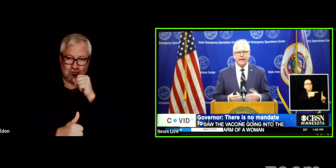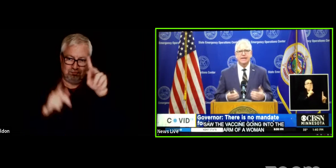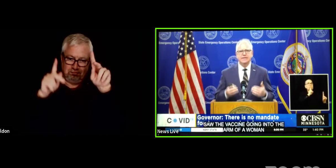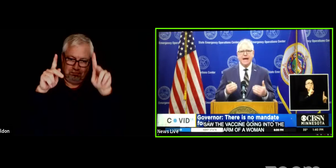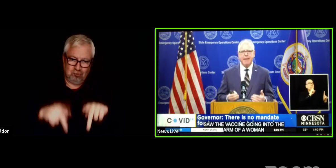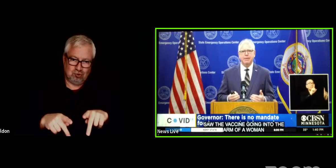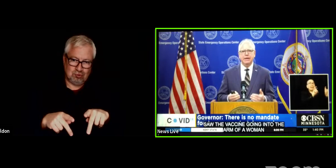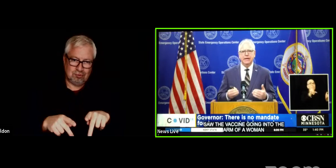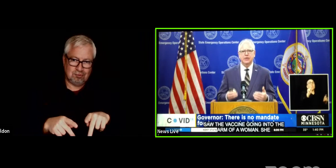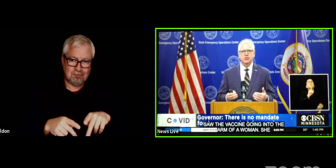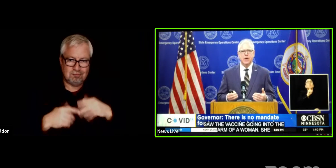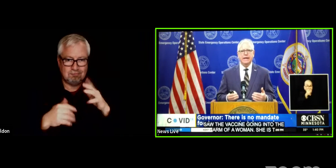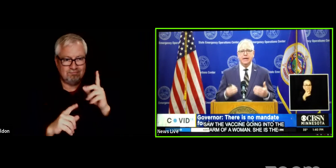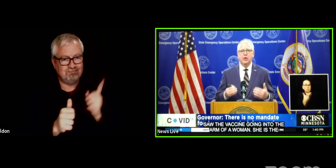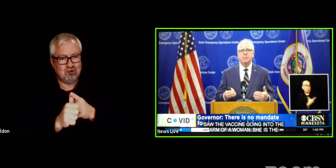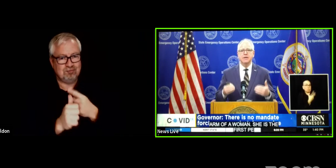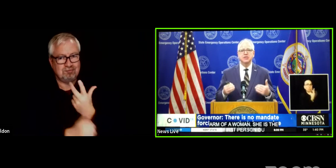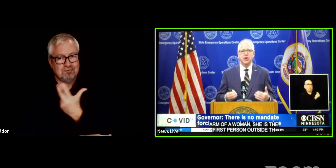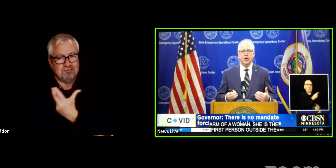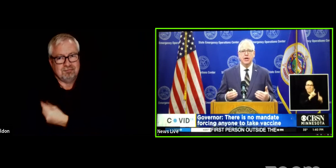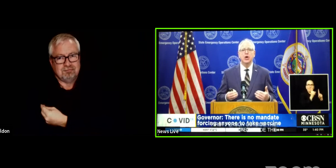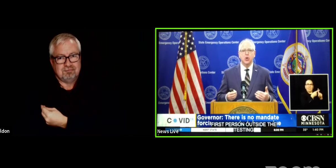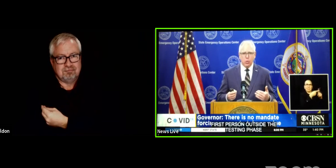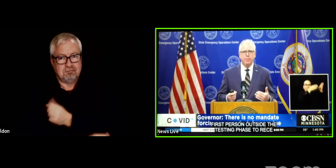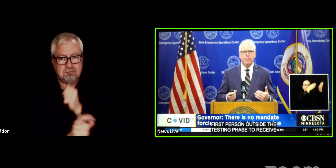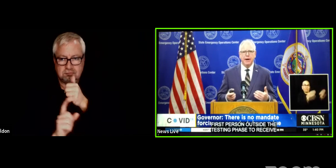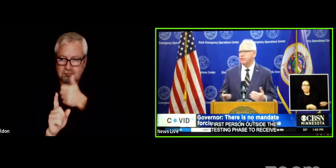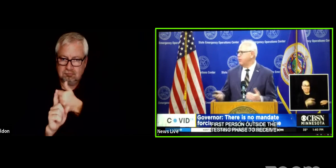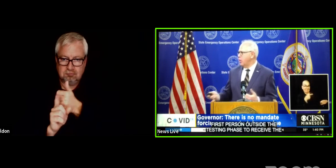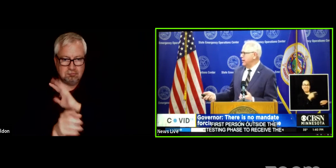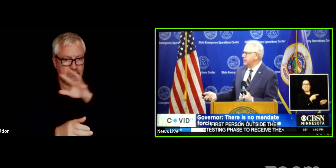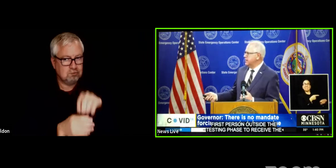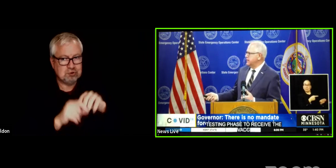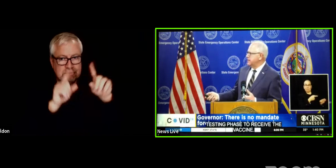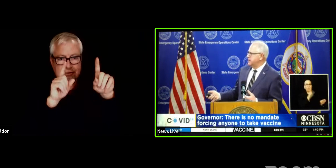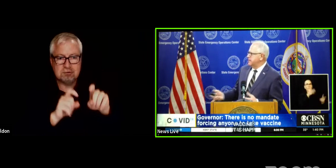IT IS HAPPENING. IT IS READY. HERE IN MINNESOTA, WE'RE PREPARED FOR IT.